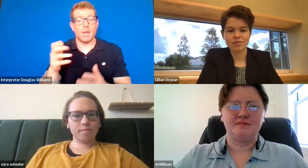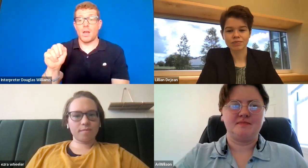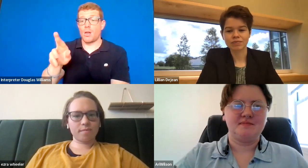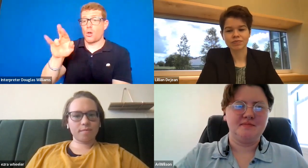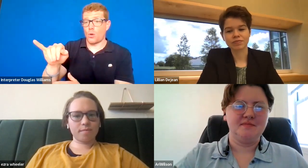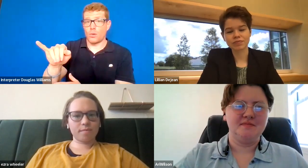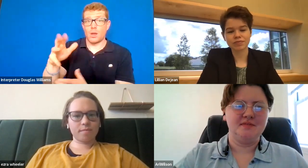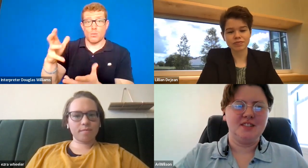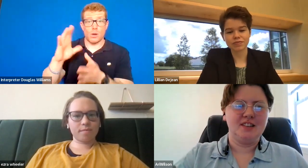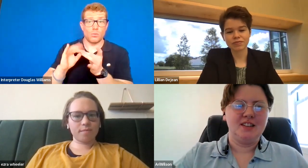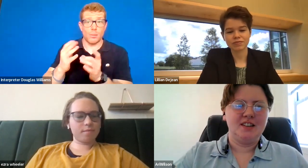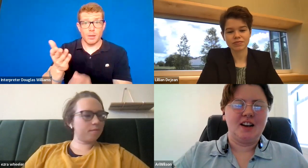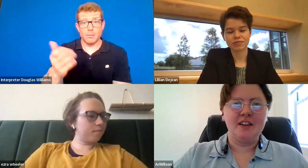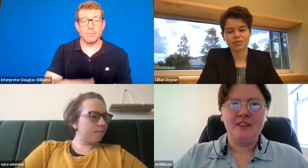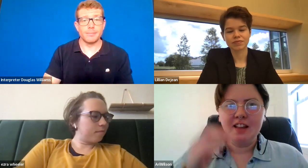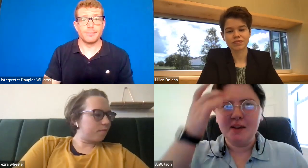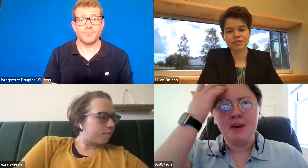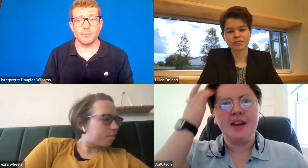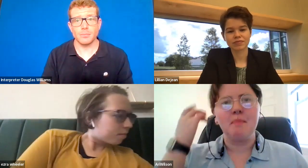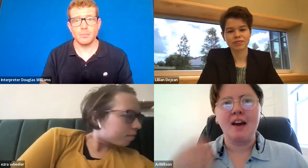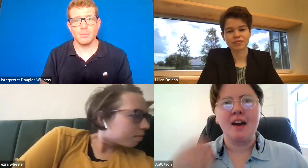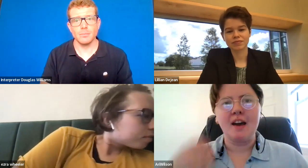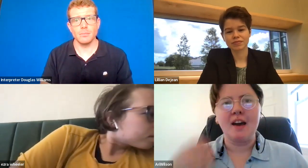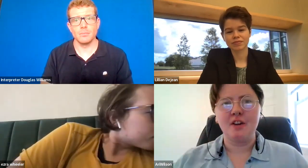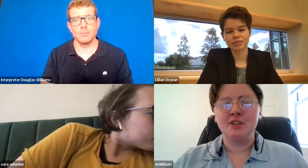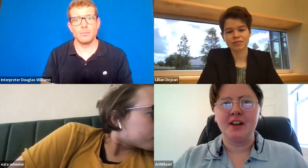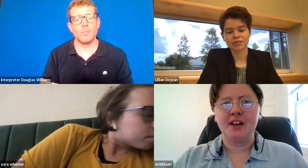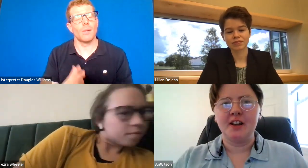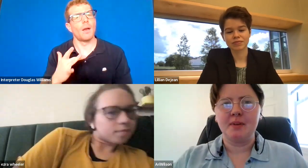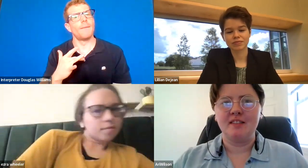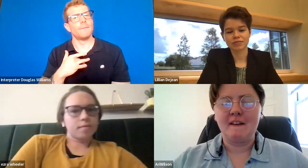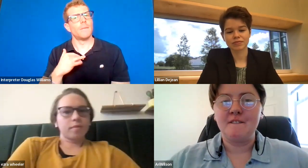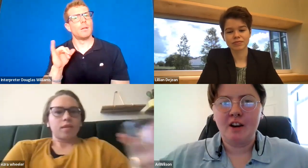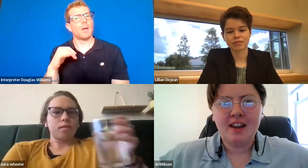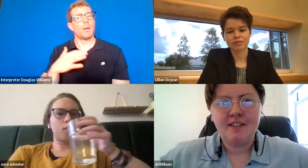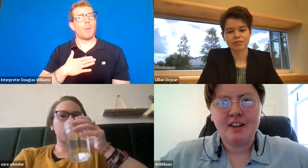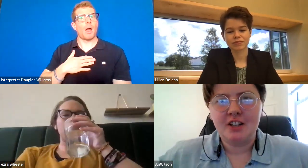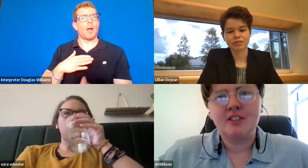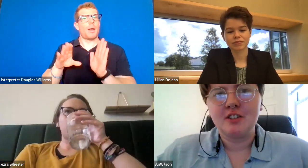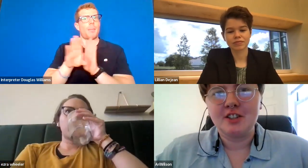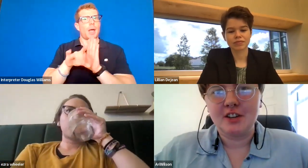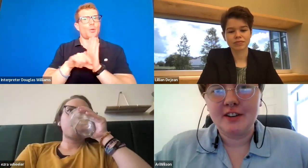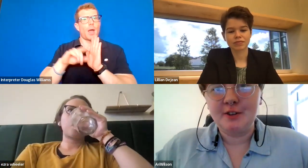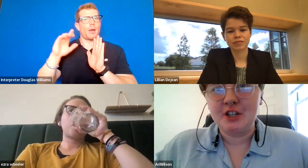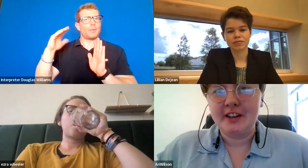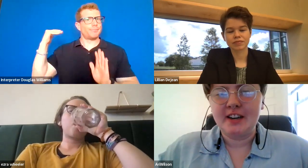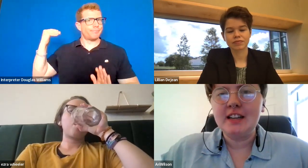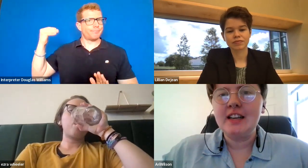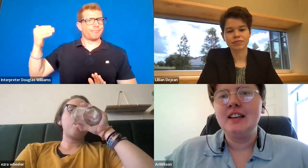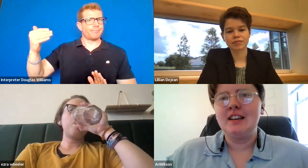on this. you like my background, growing up in very evangelical conservative Christianity.